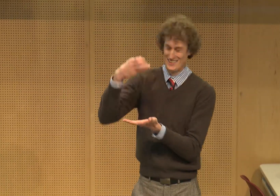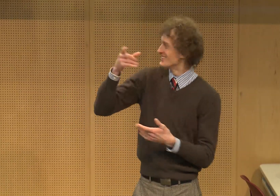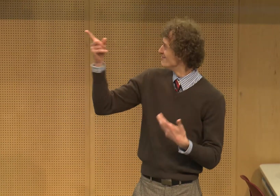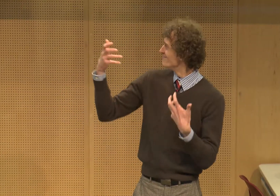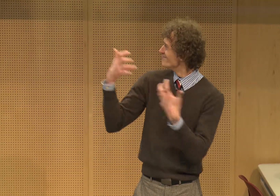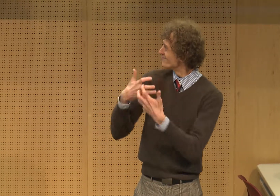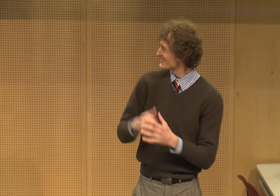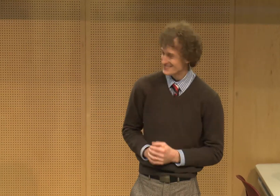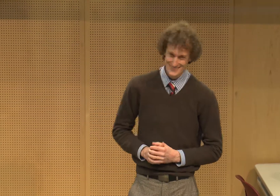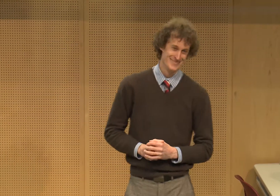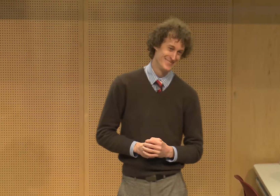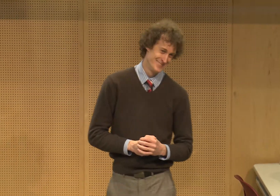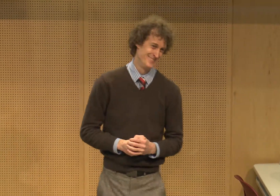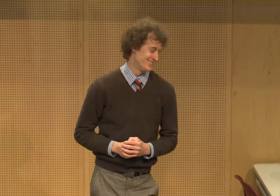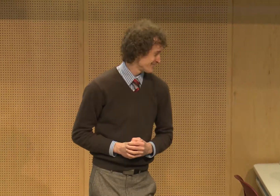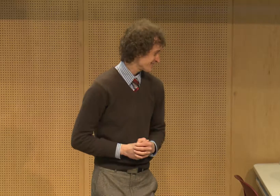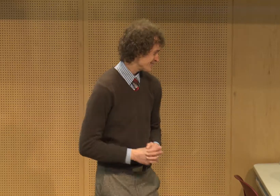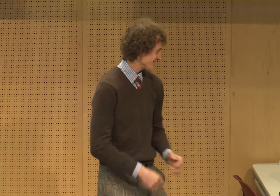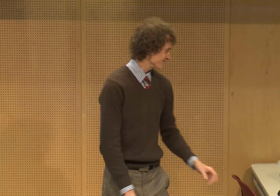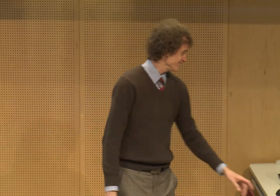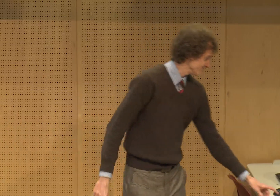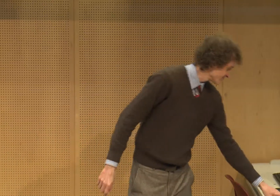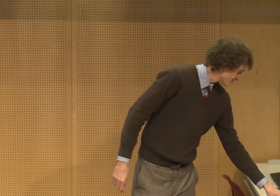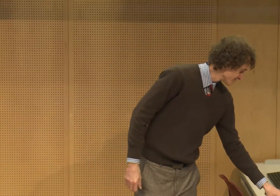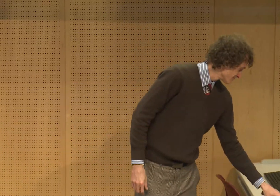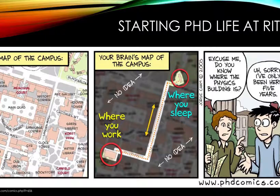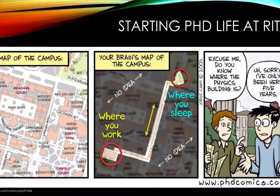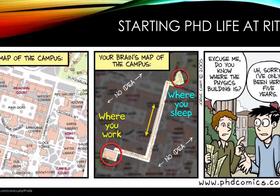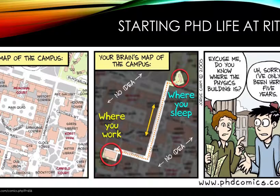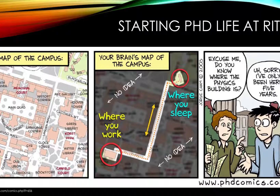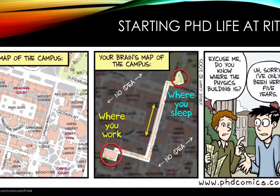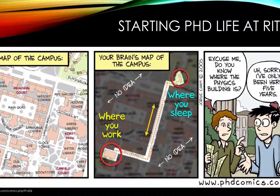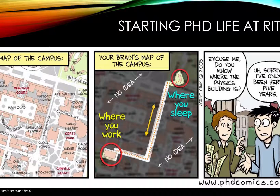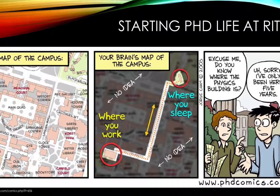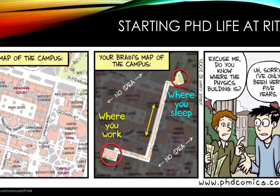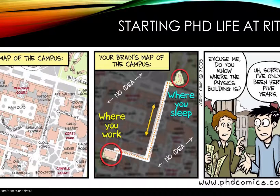I had my bachelor's in math, so I thought this was really funny, this mug.